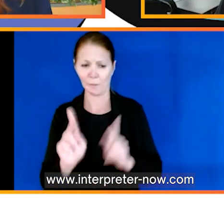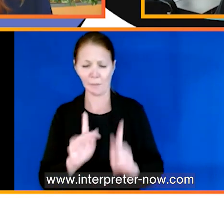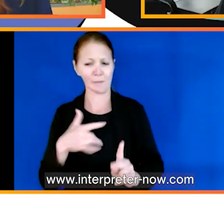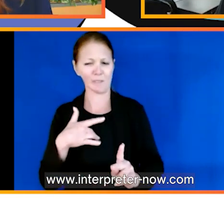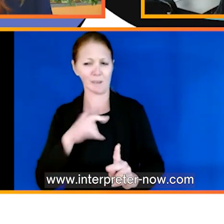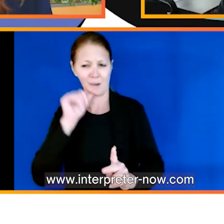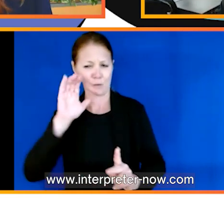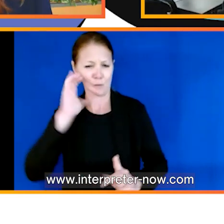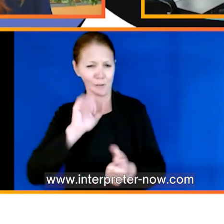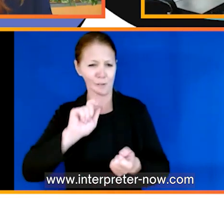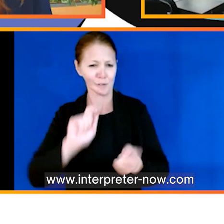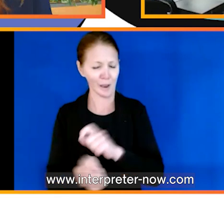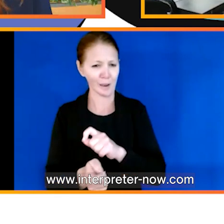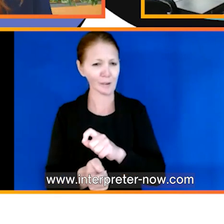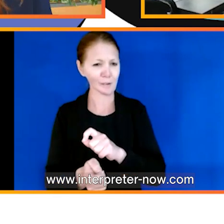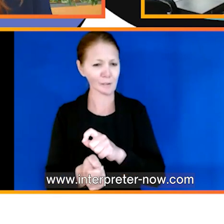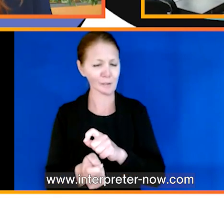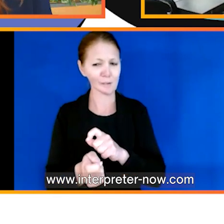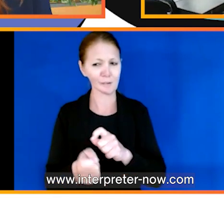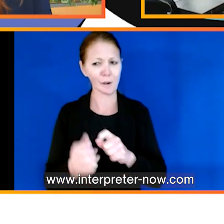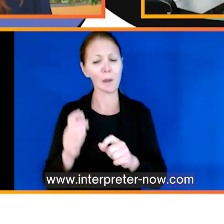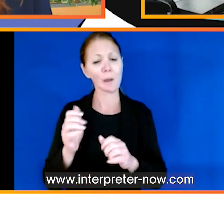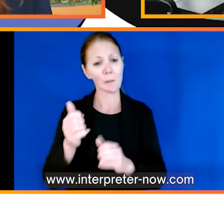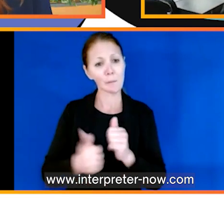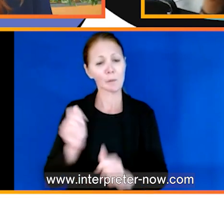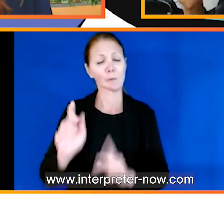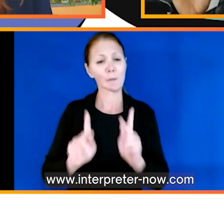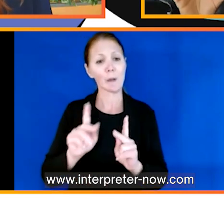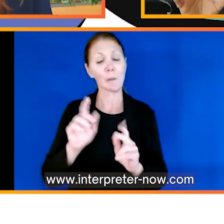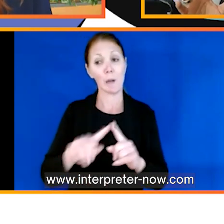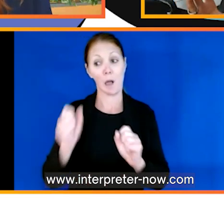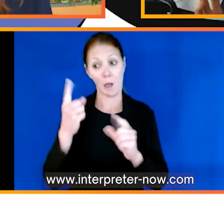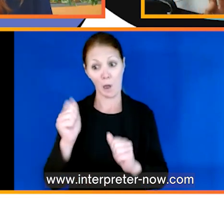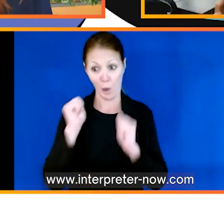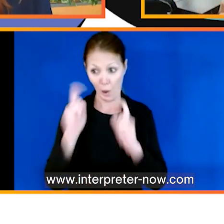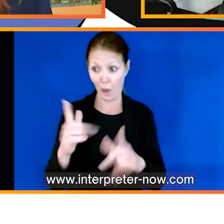Let's talk about tech ecosystem now.